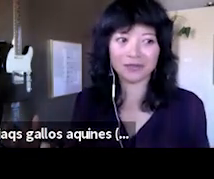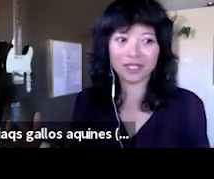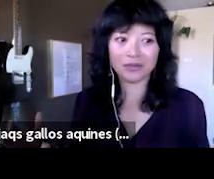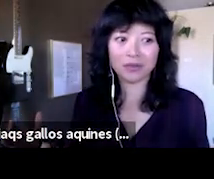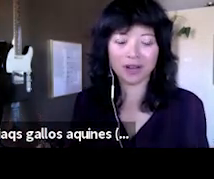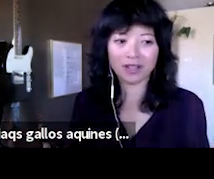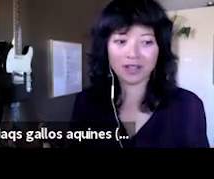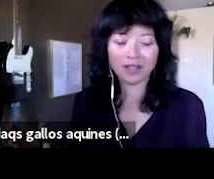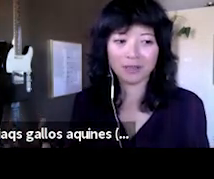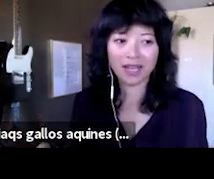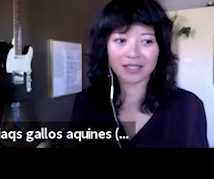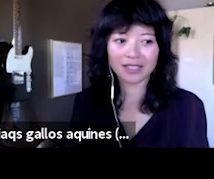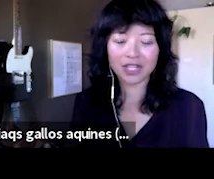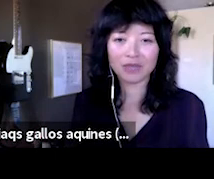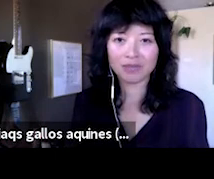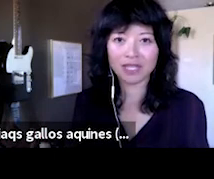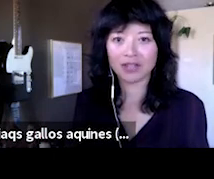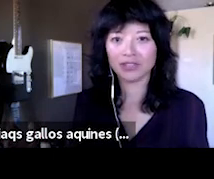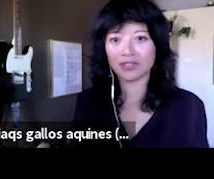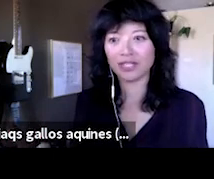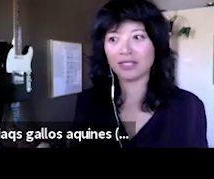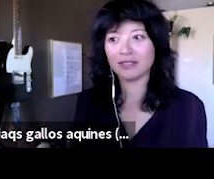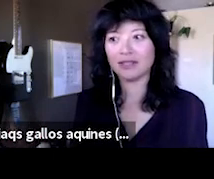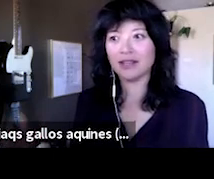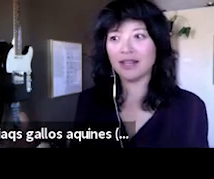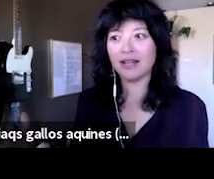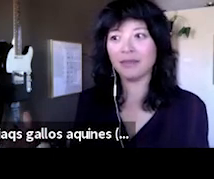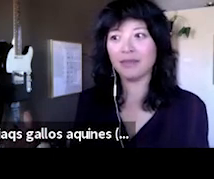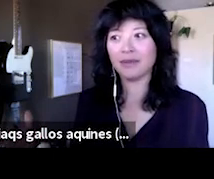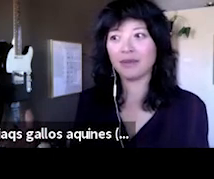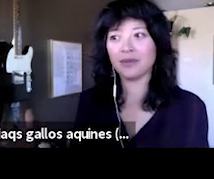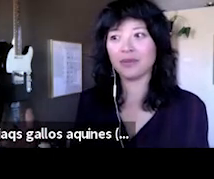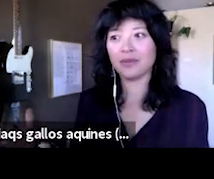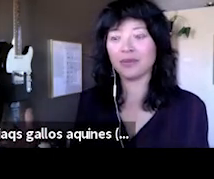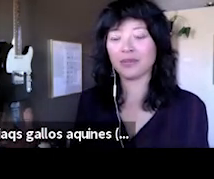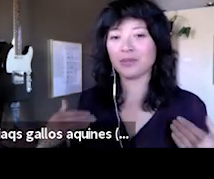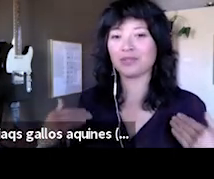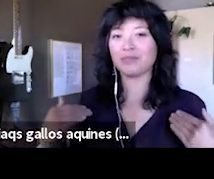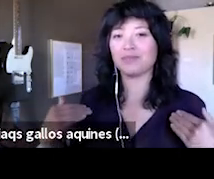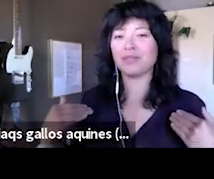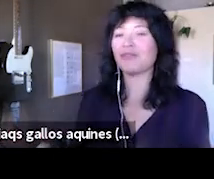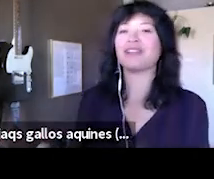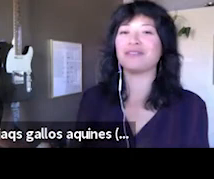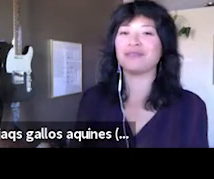we can walk past a human being on the street who we were supposed to be afraid of who’s